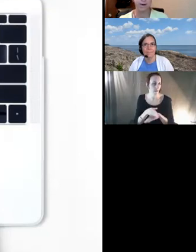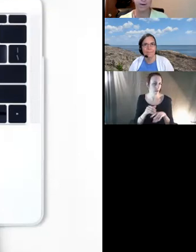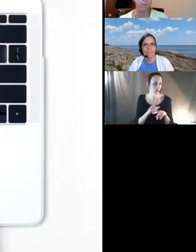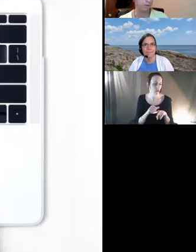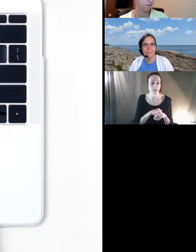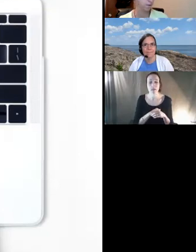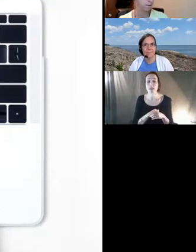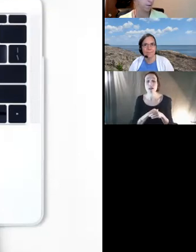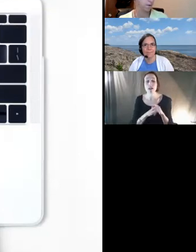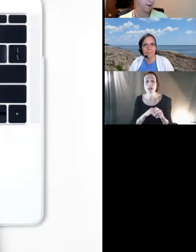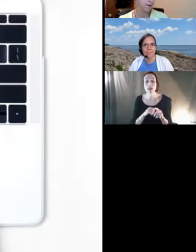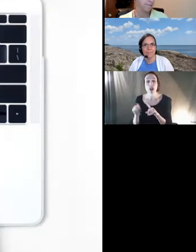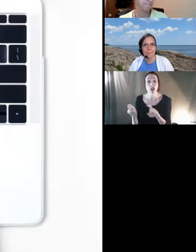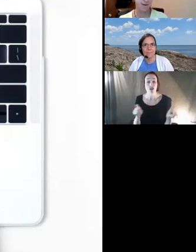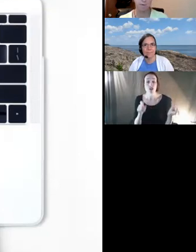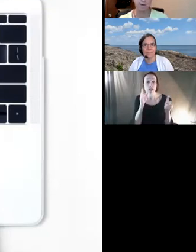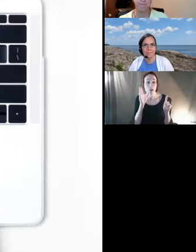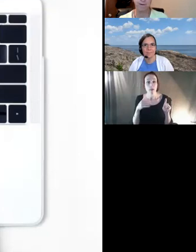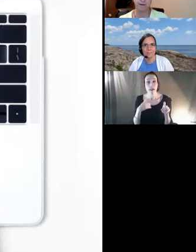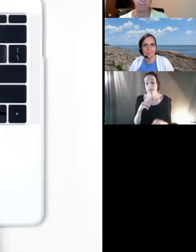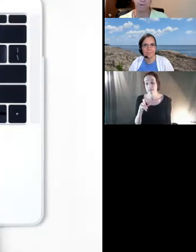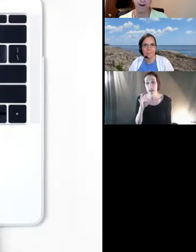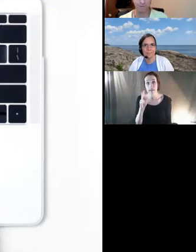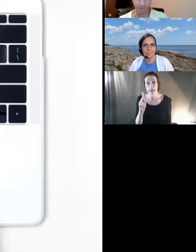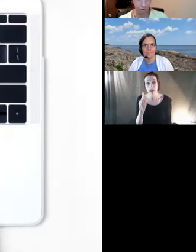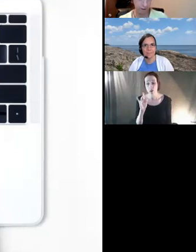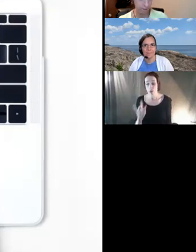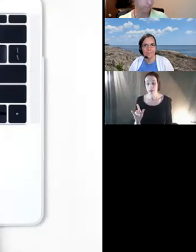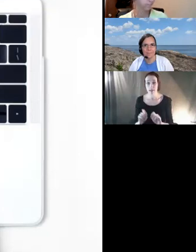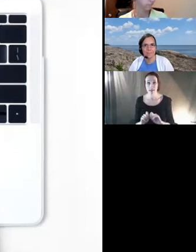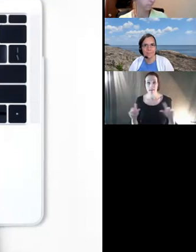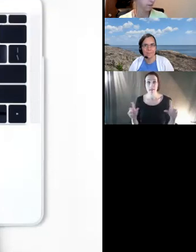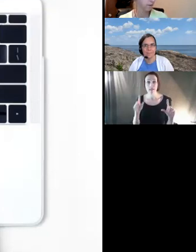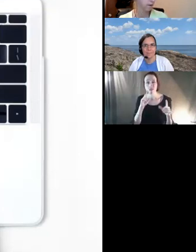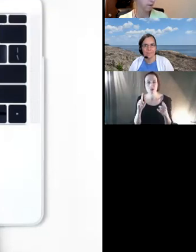handouts that will be made available after the training.